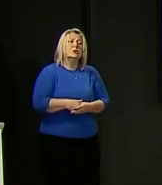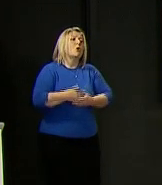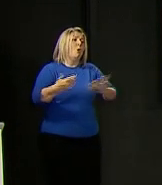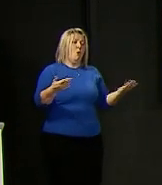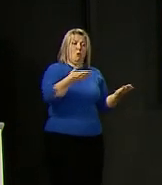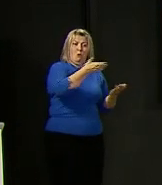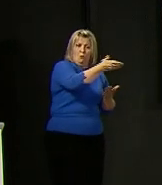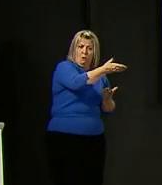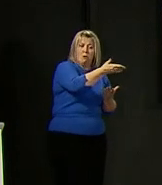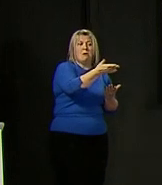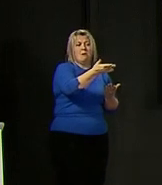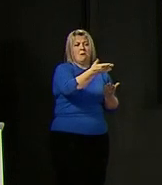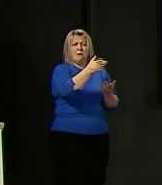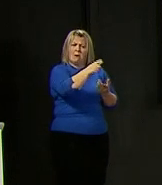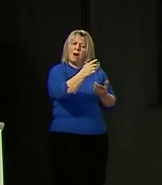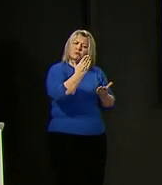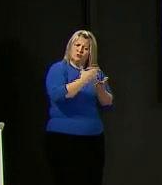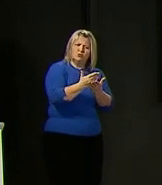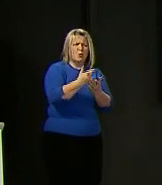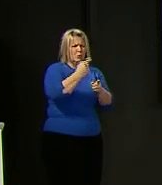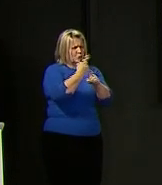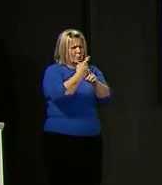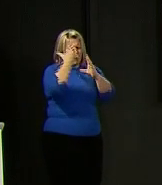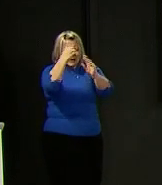the guidance issue today but you'll be looking at curtailing the two-month